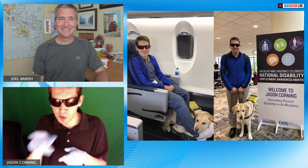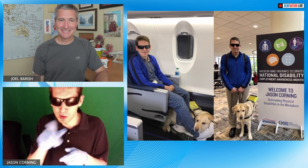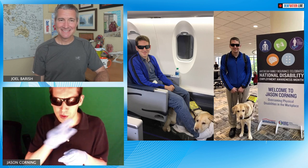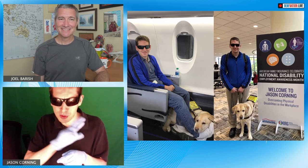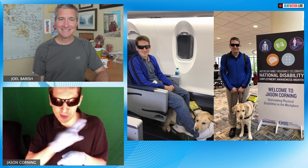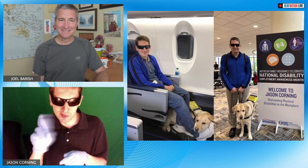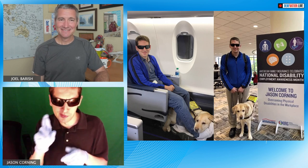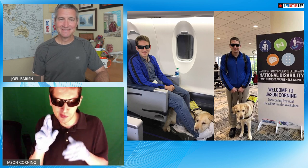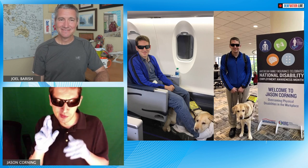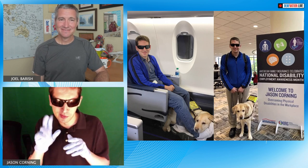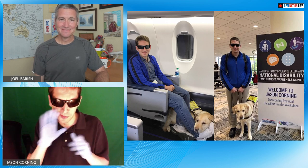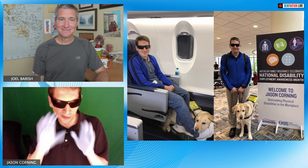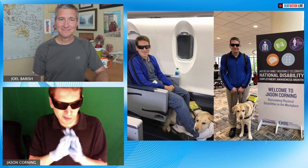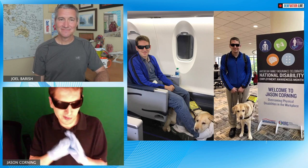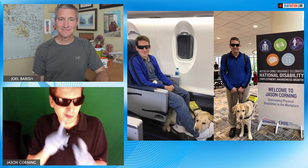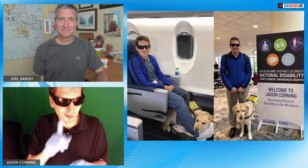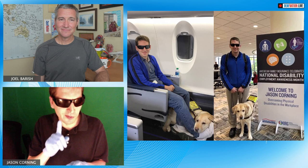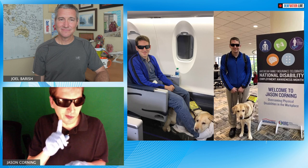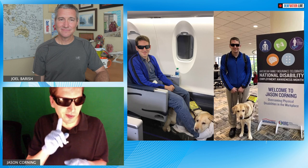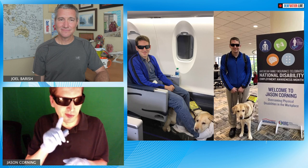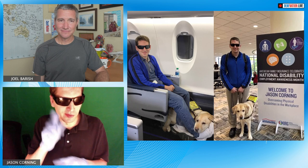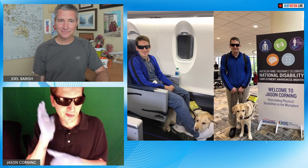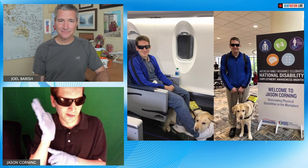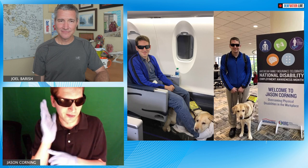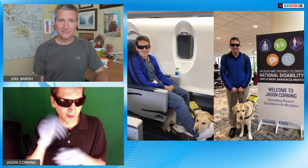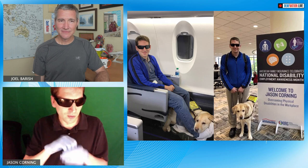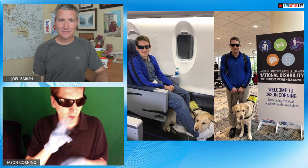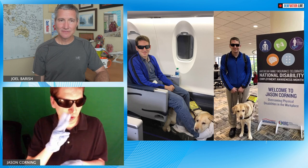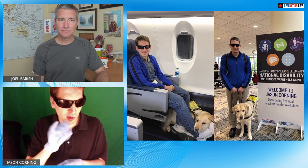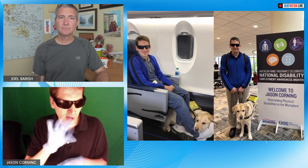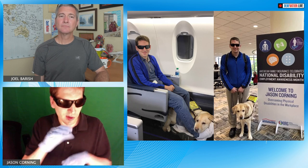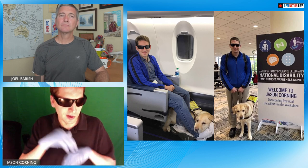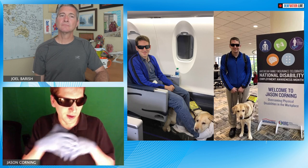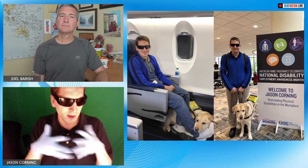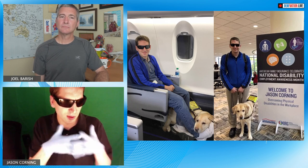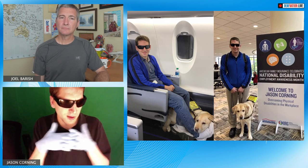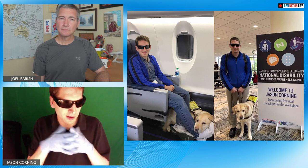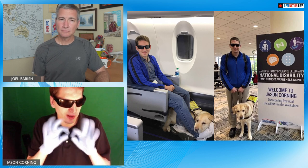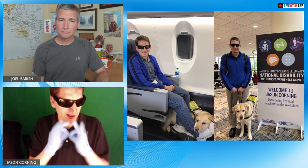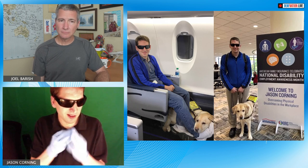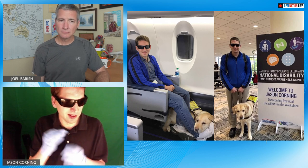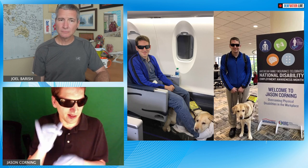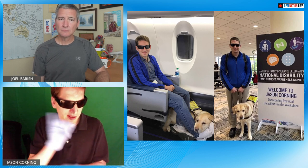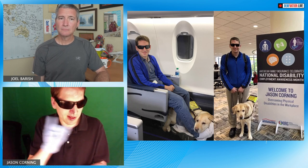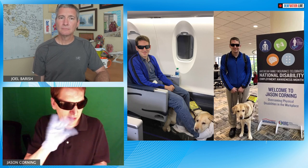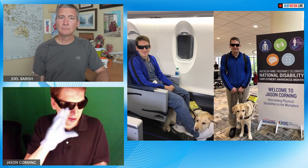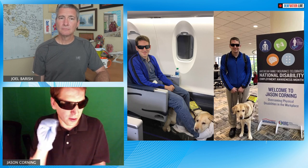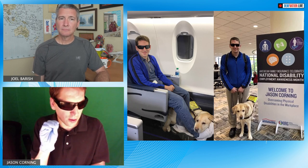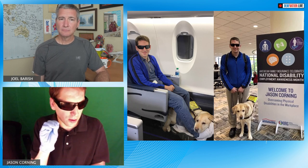The photo on the right is a presentation I did at American Family Insurance Company